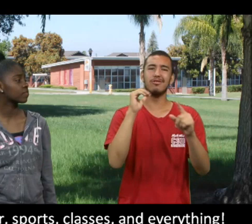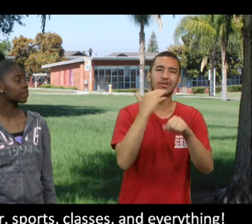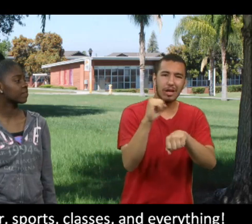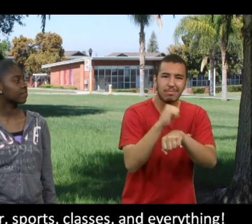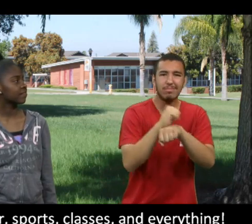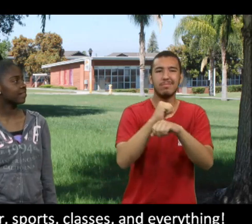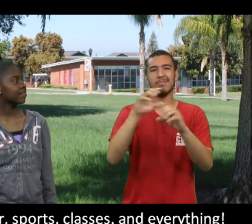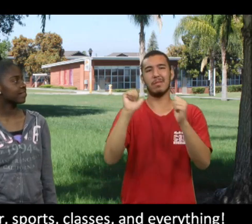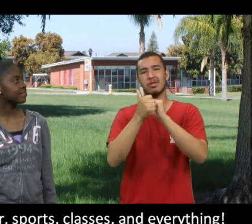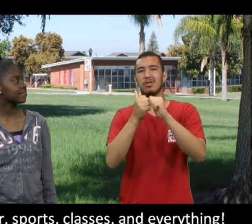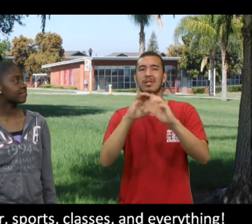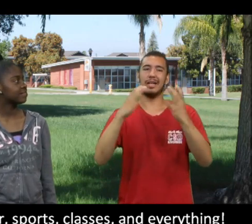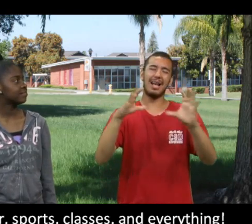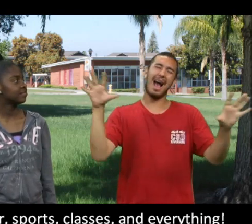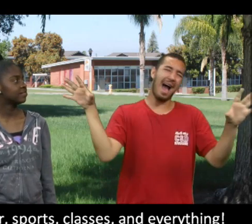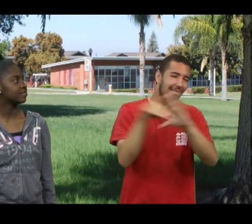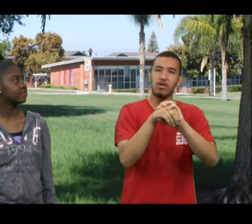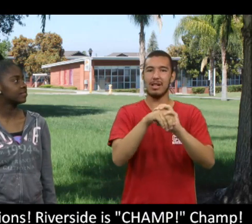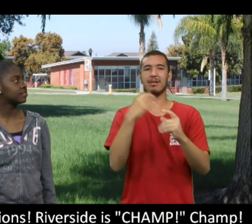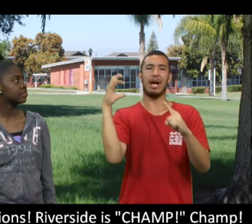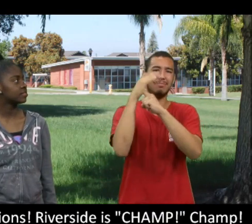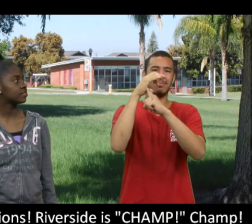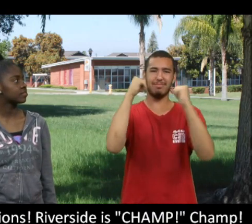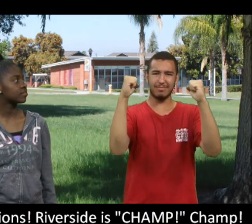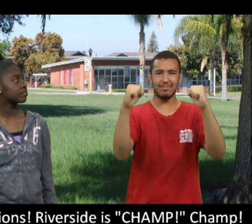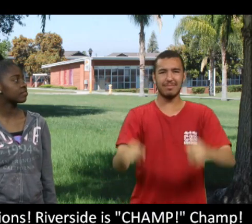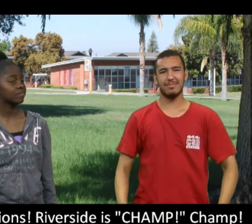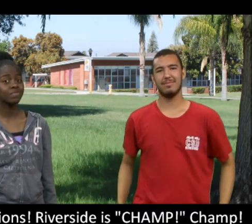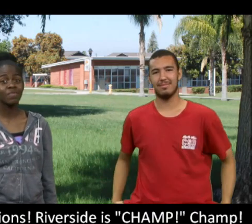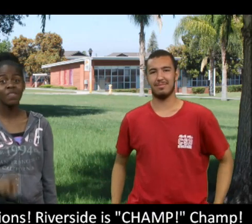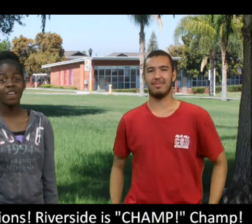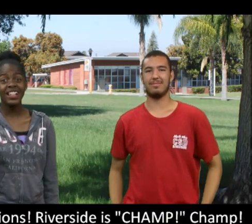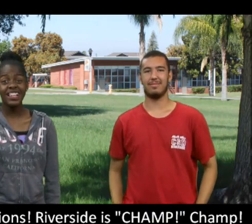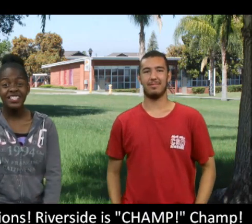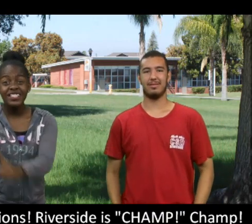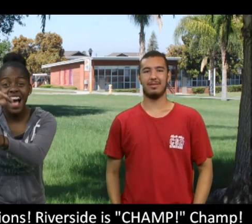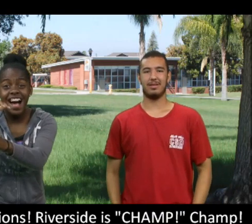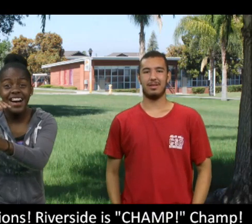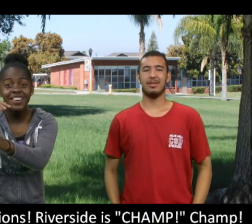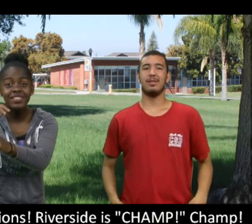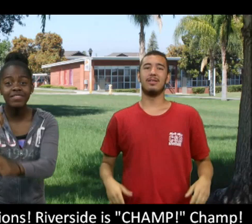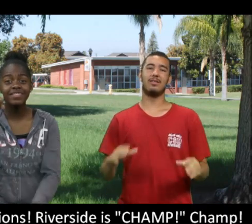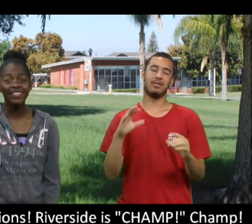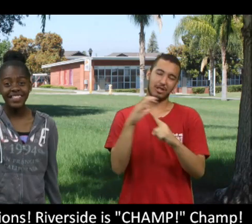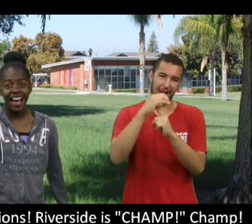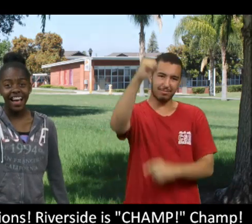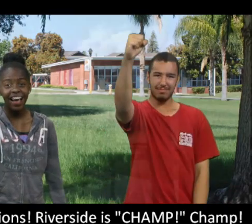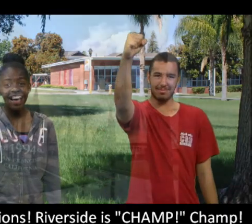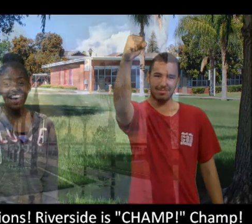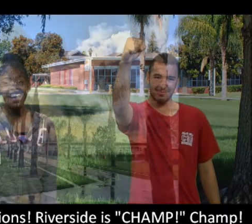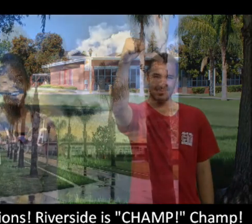in career, sports, classes, and everything! Be champions! Riverside is "CHAMP!" Champ!